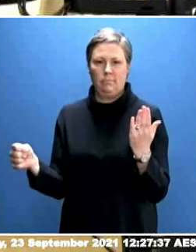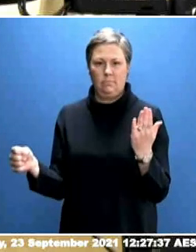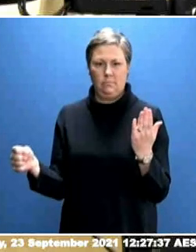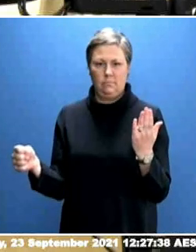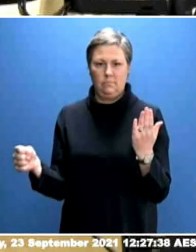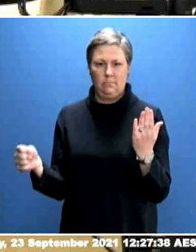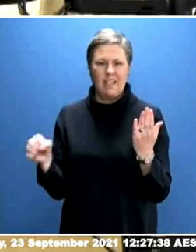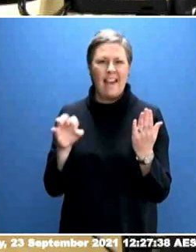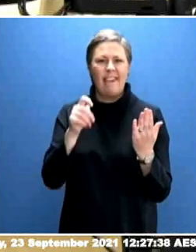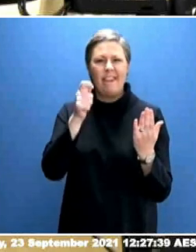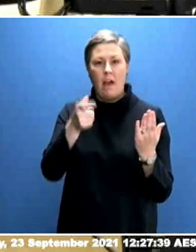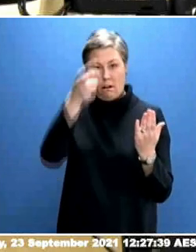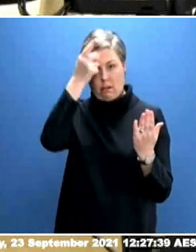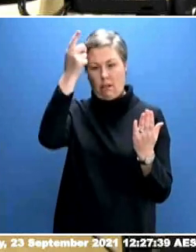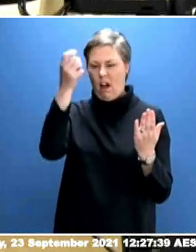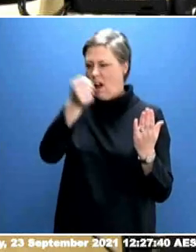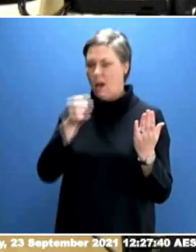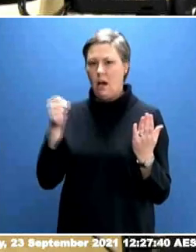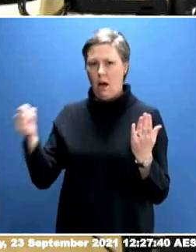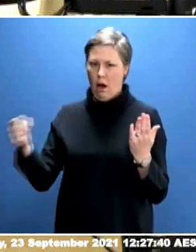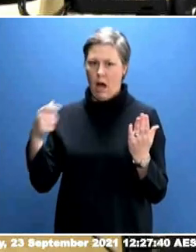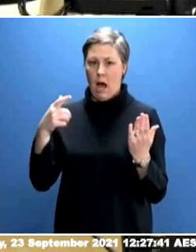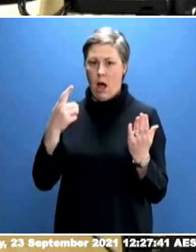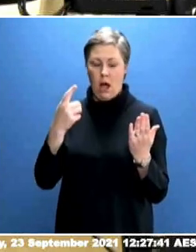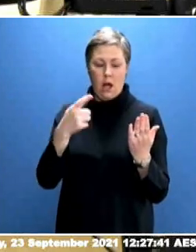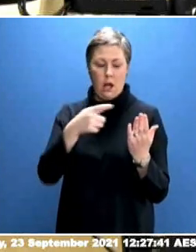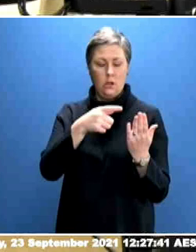and in the context of your answer, you talked there about oversight